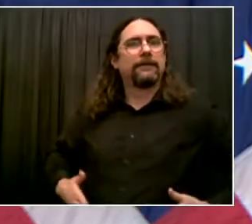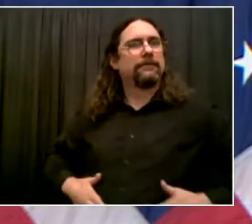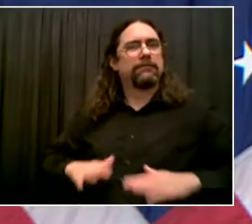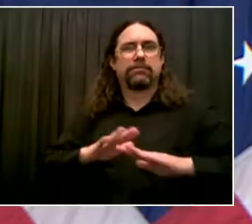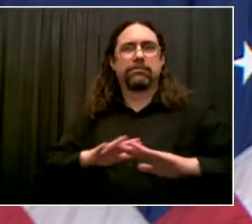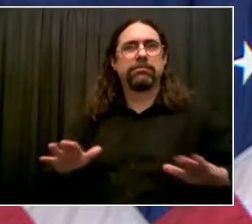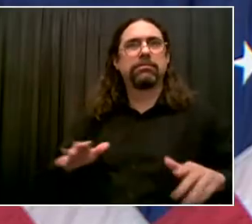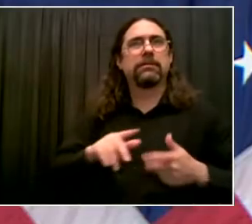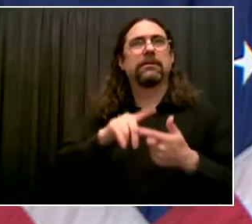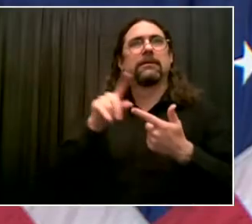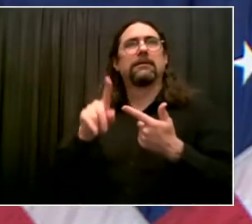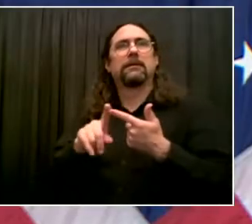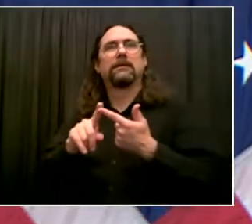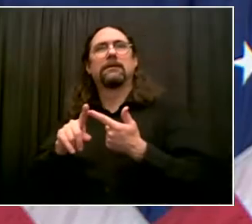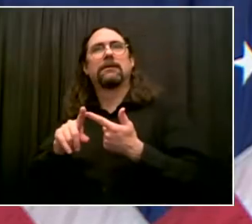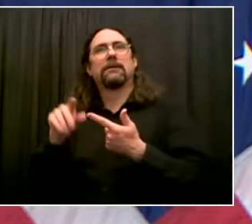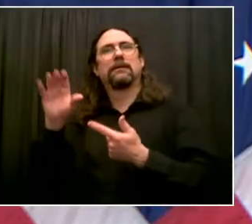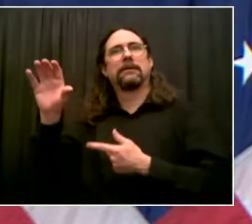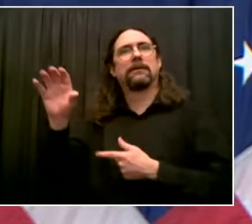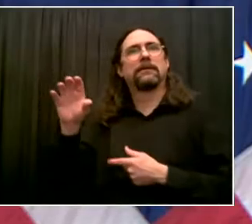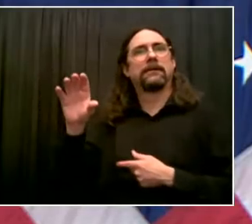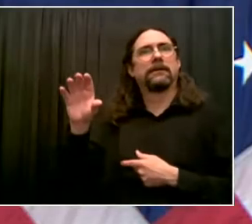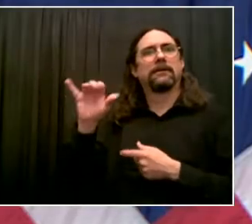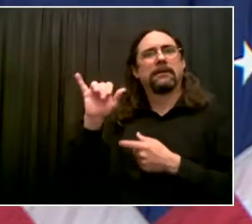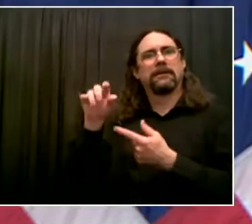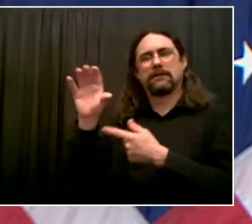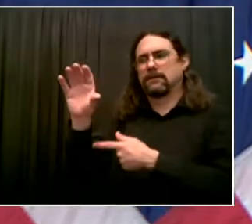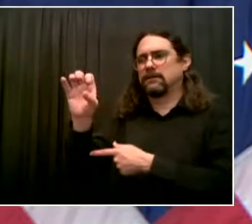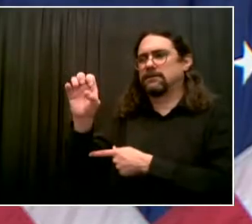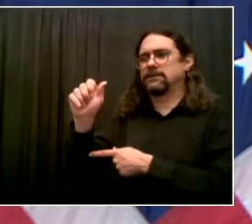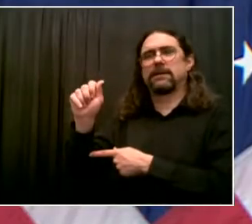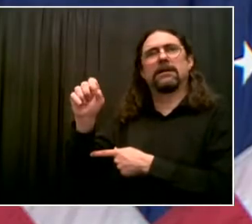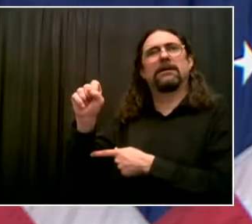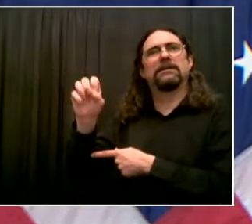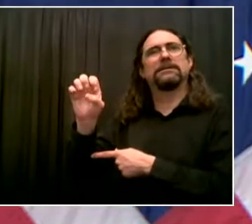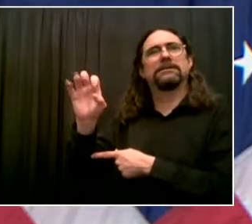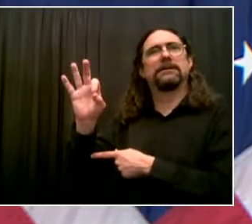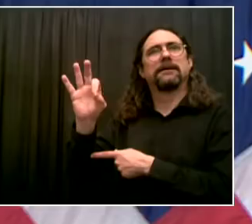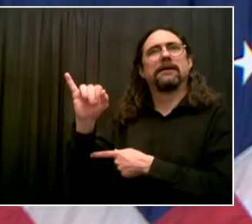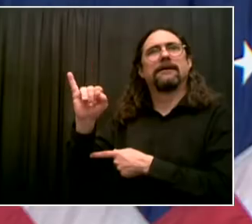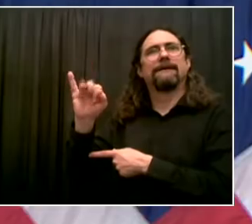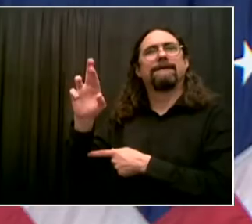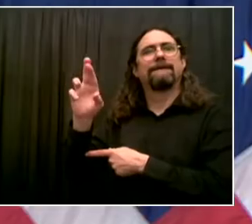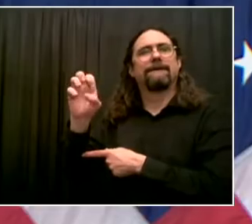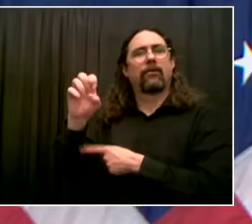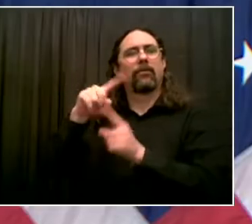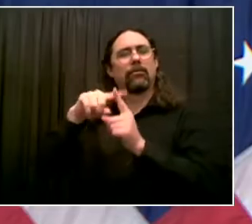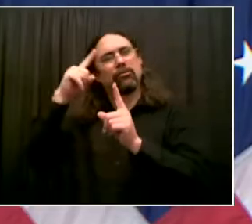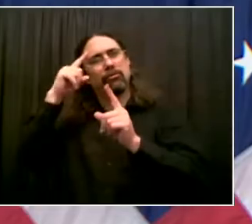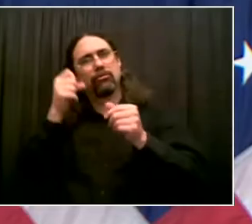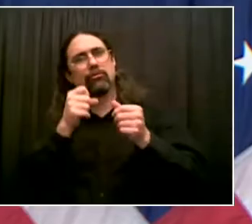A LOT OF IT HAPPENS TO BE TO